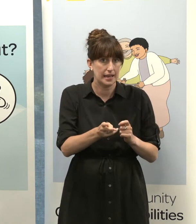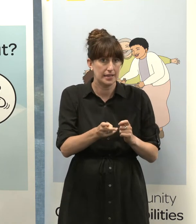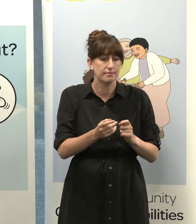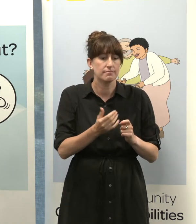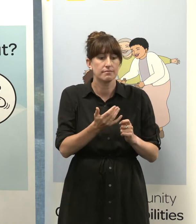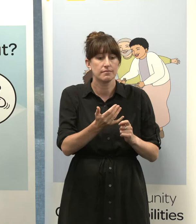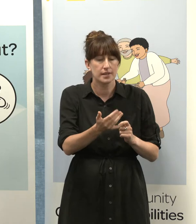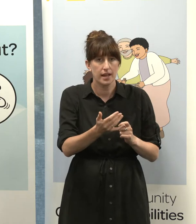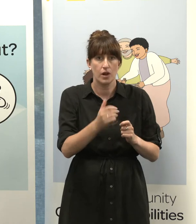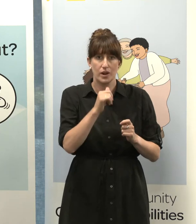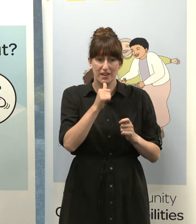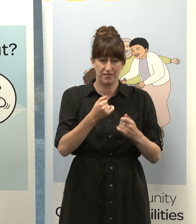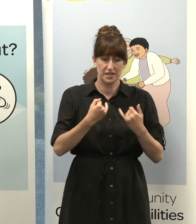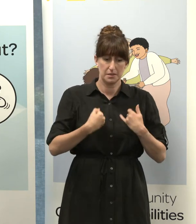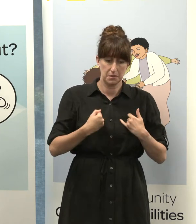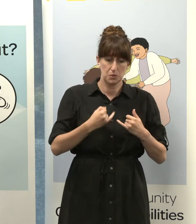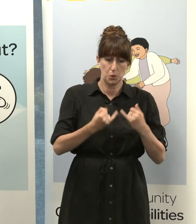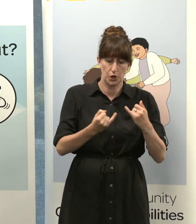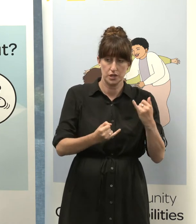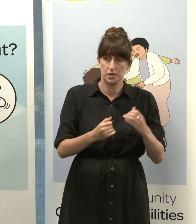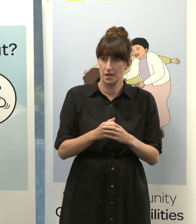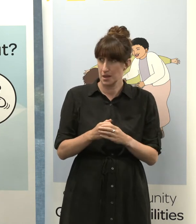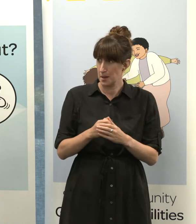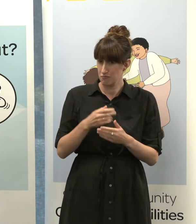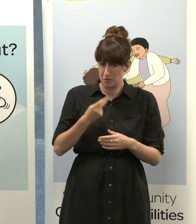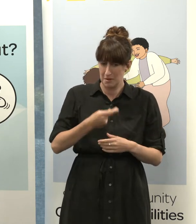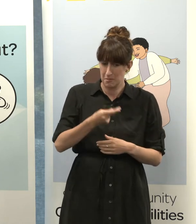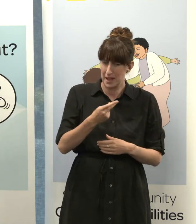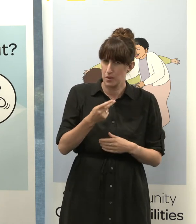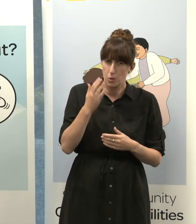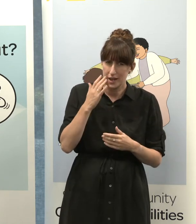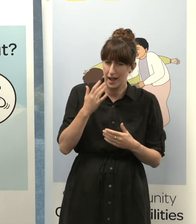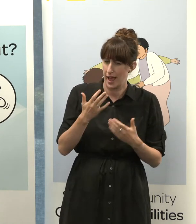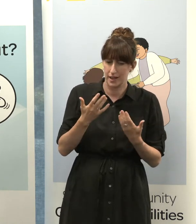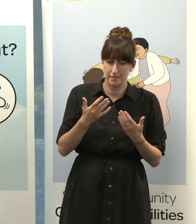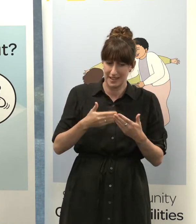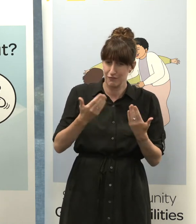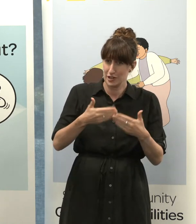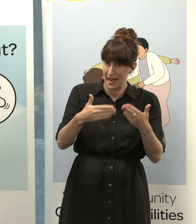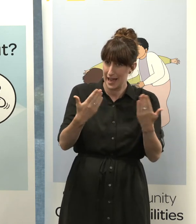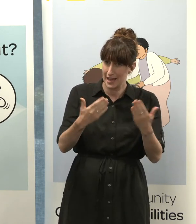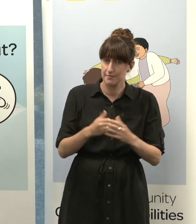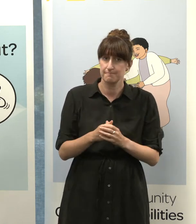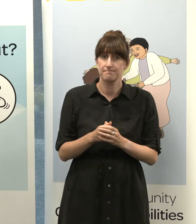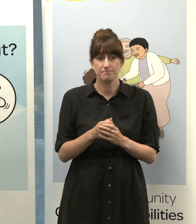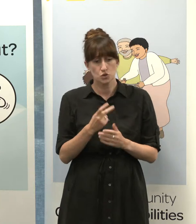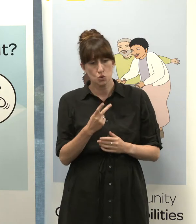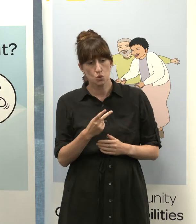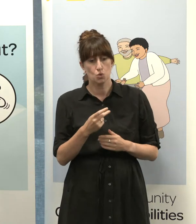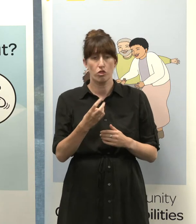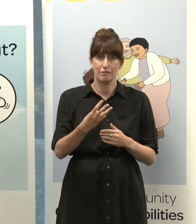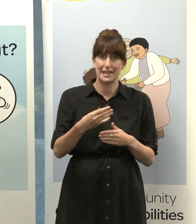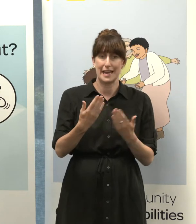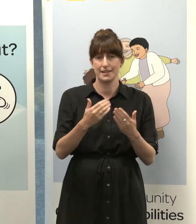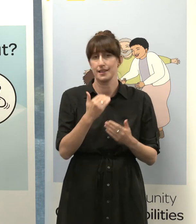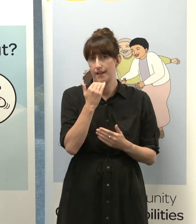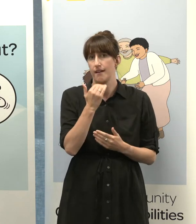more than one test. So they can test if they continue to have symptoms or if symptoms are ongoing or if they